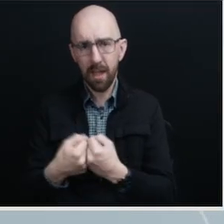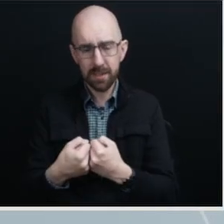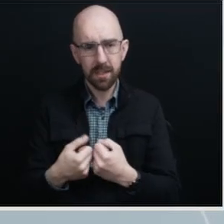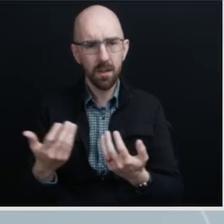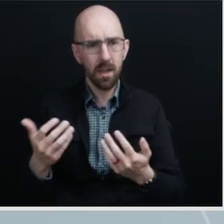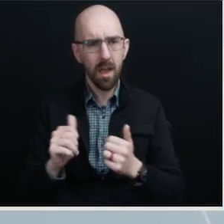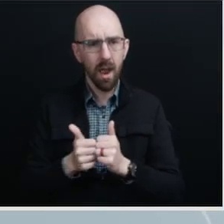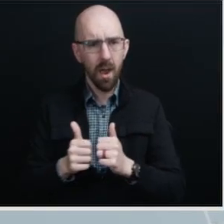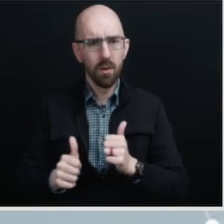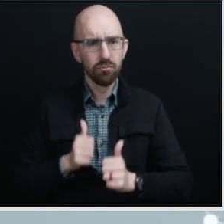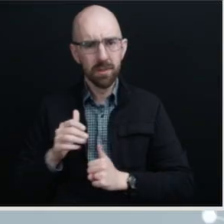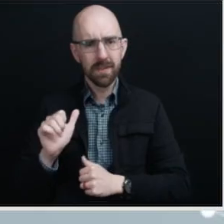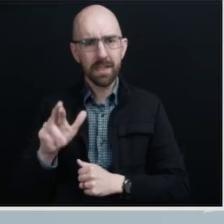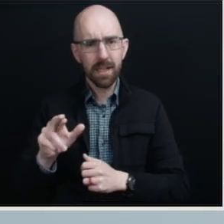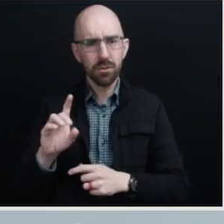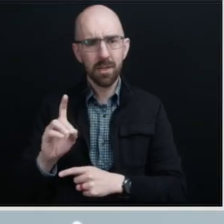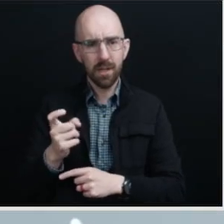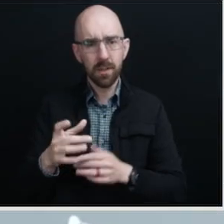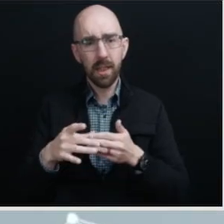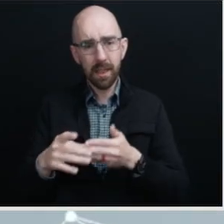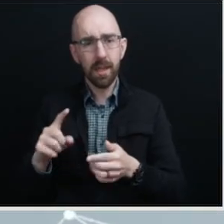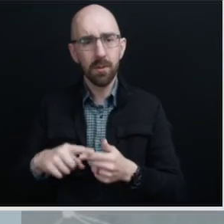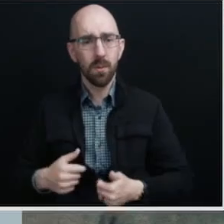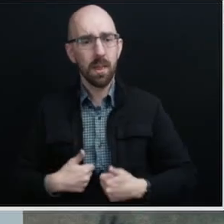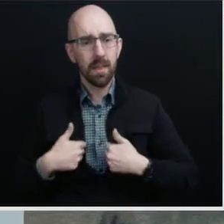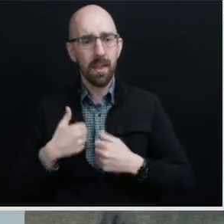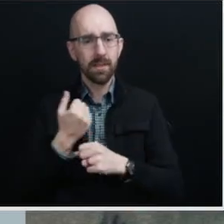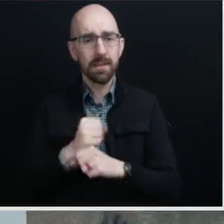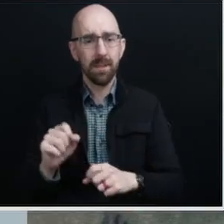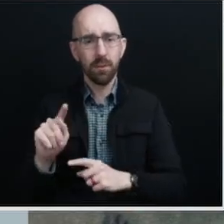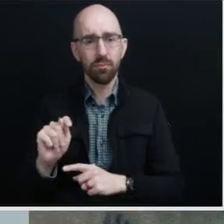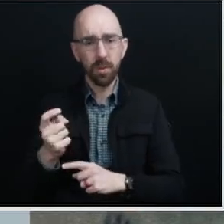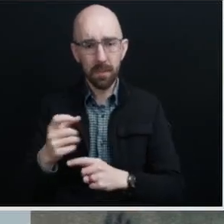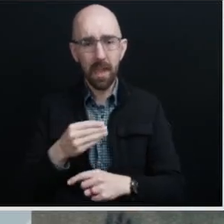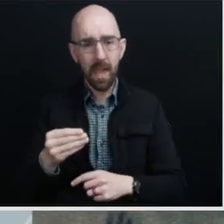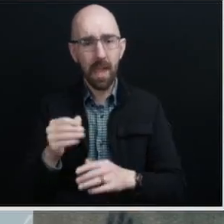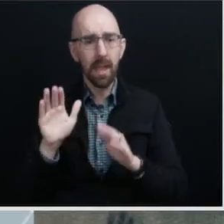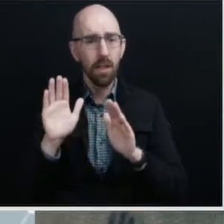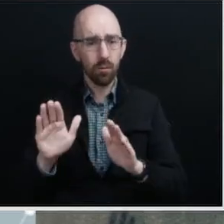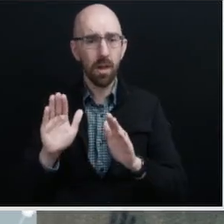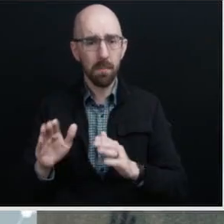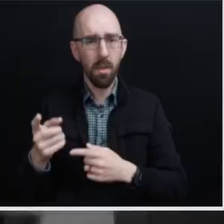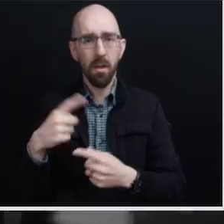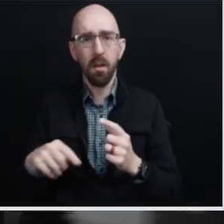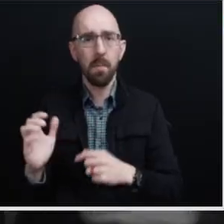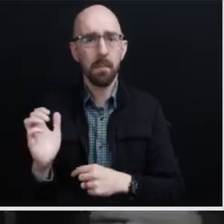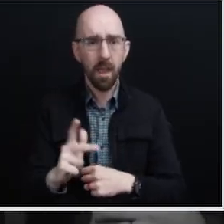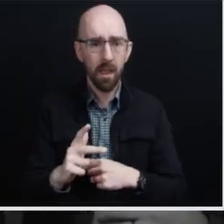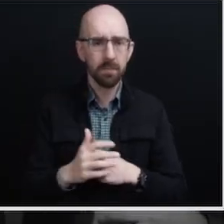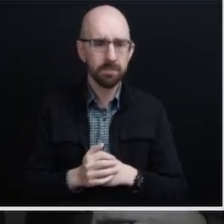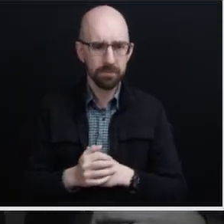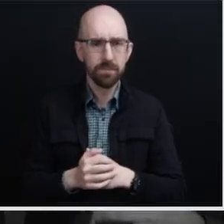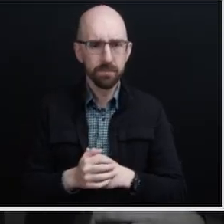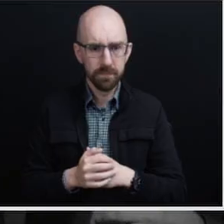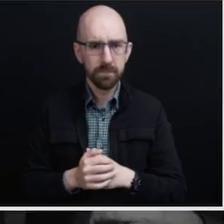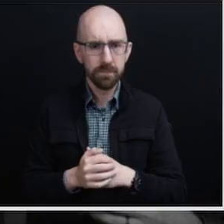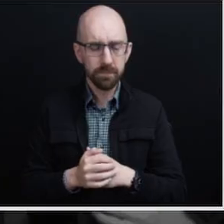cancer diagnosis led to lifesaving treatment and an incredible comeback. Subscribe to our morning